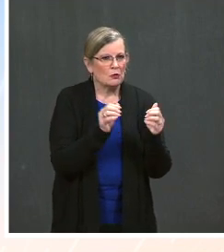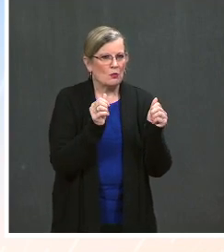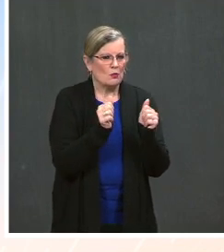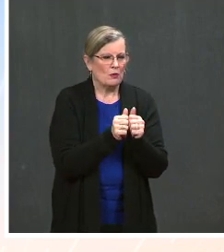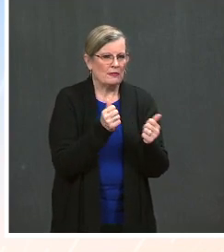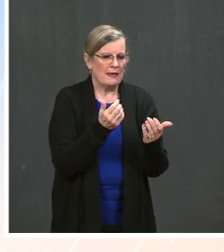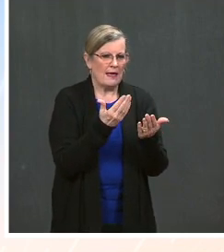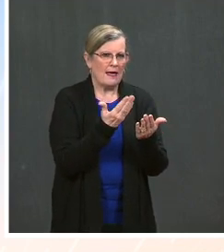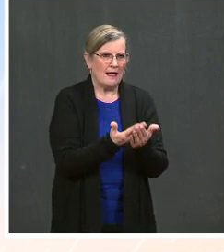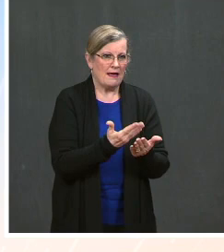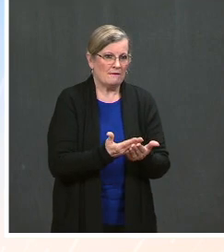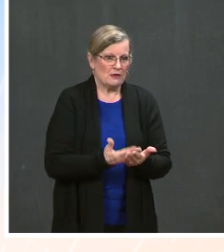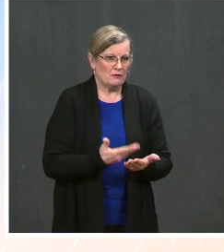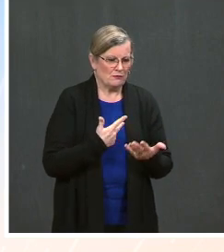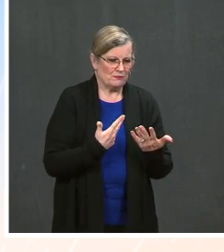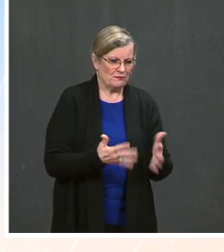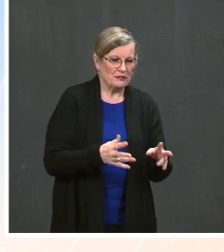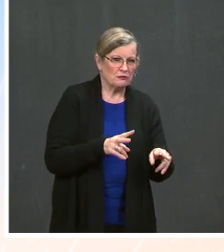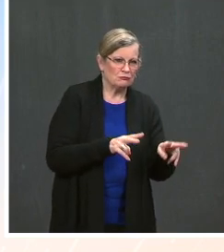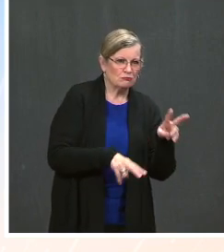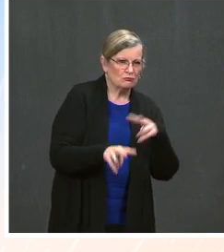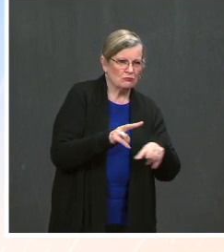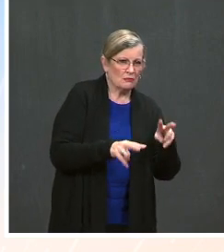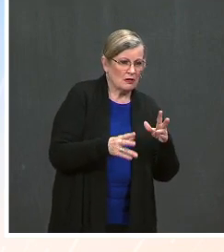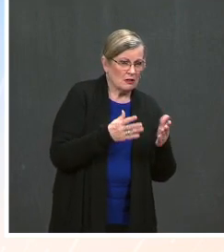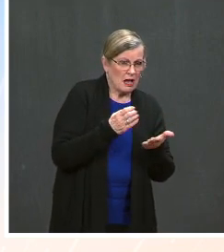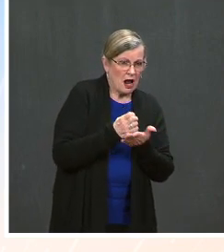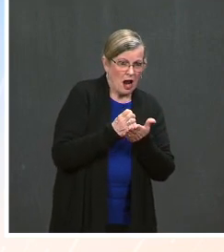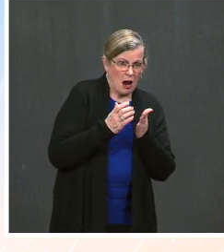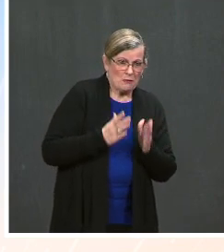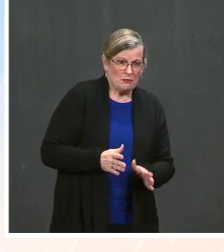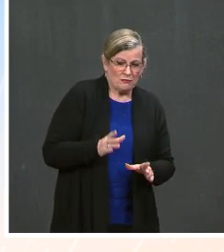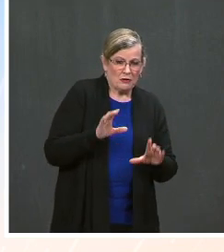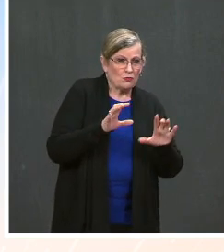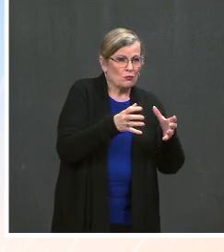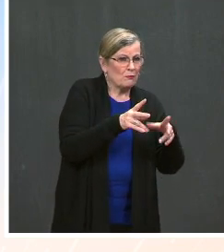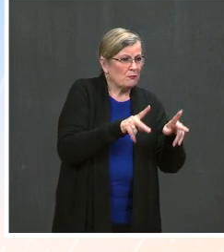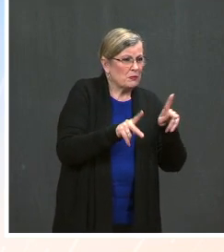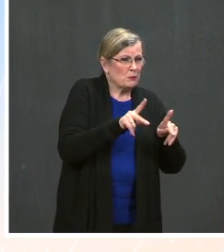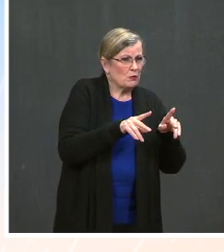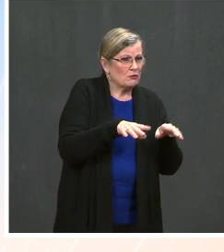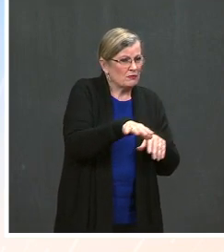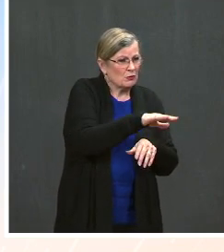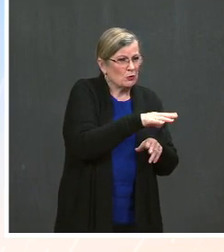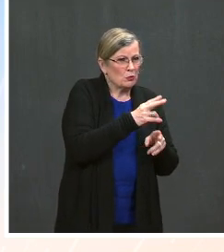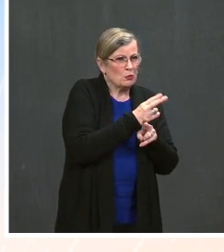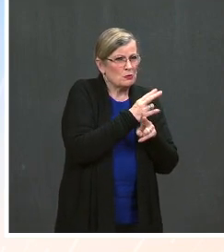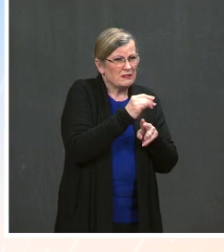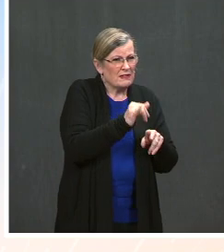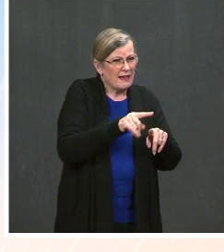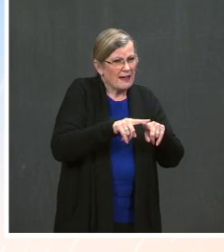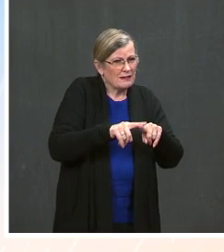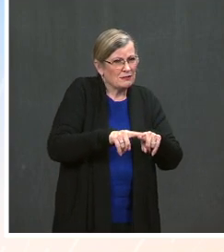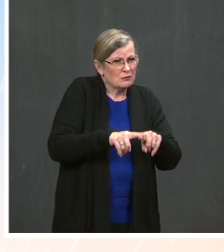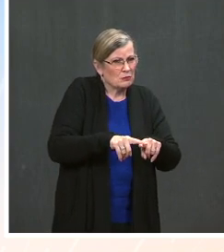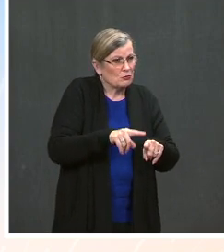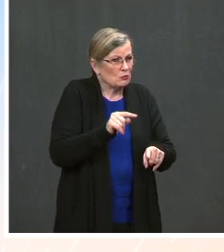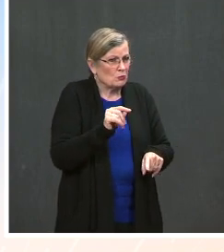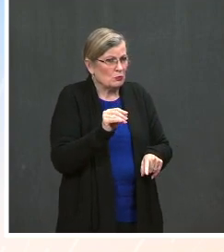economists -- that are going to help me with this. And I intend on using that to help close these gaps -- and people of color as well, close these gaps.